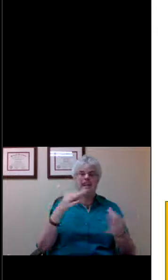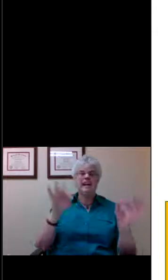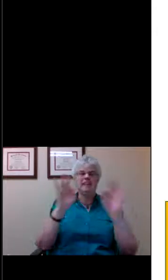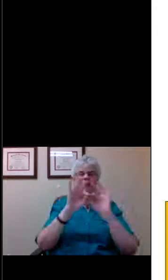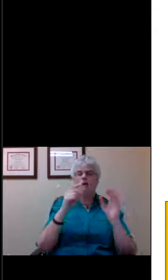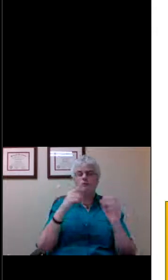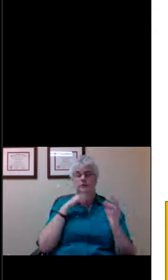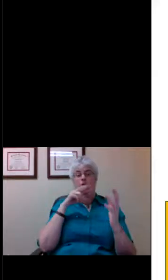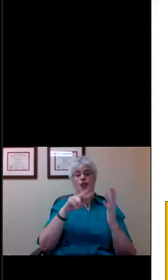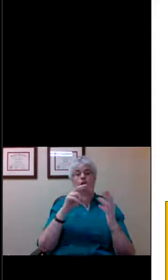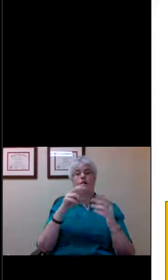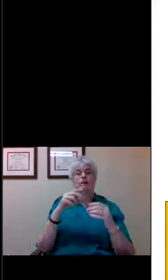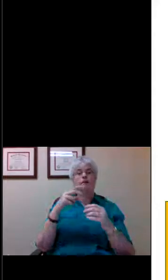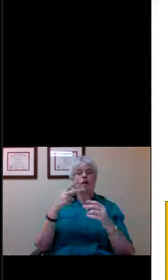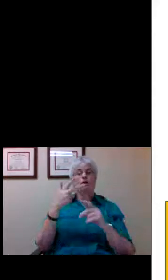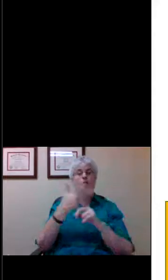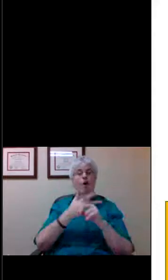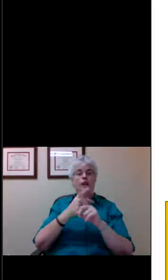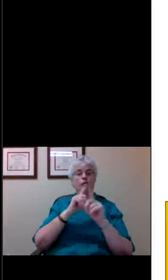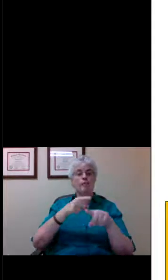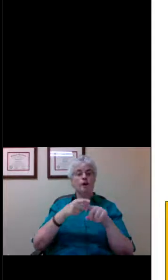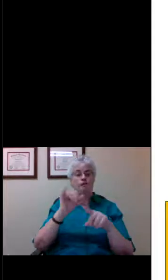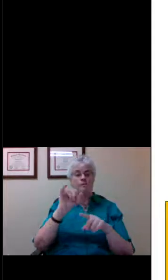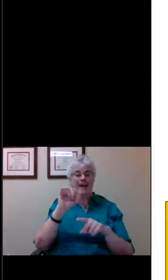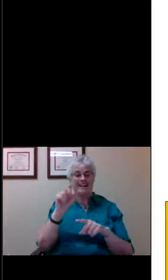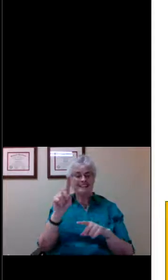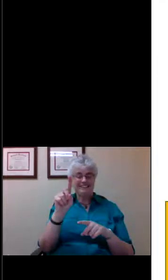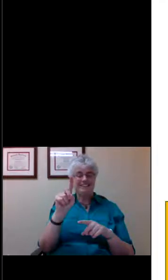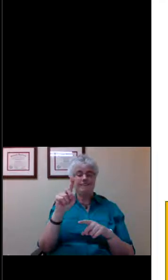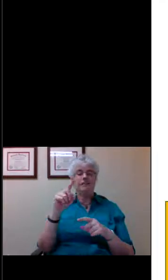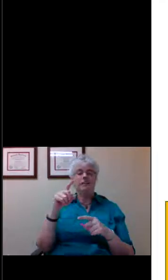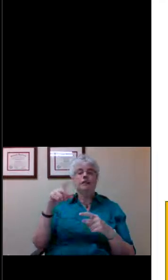great improvements and make significant improvements. So the quarterly reports